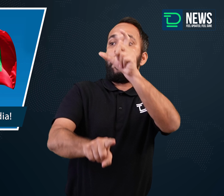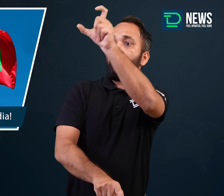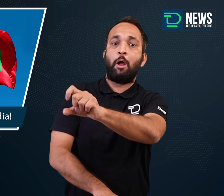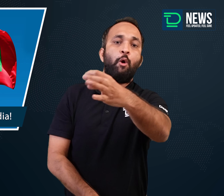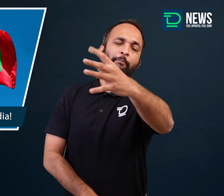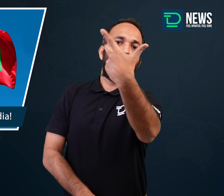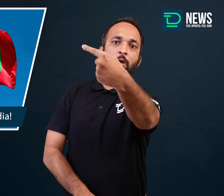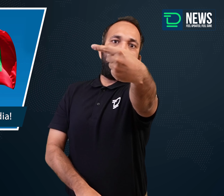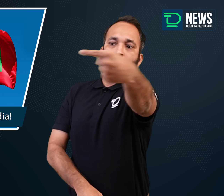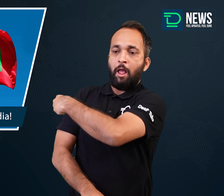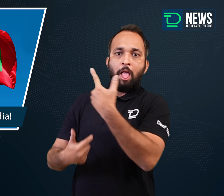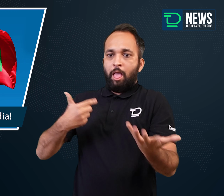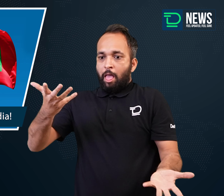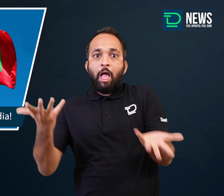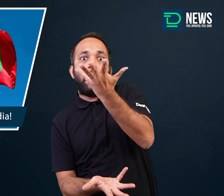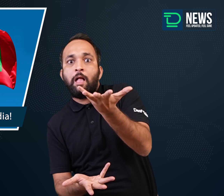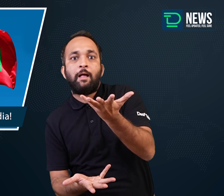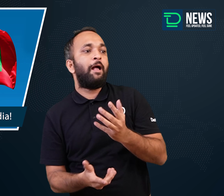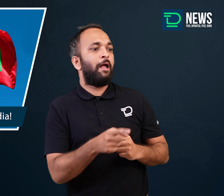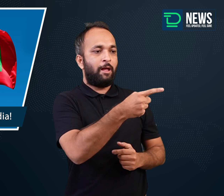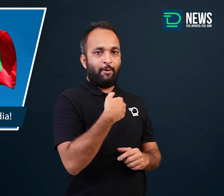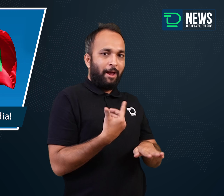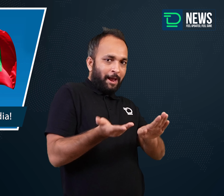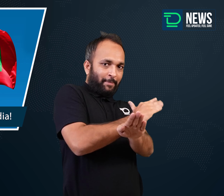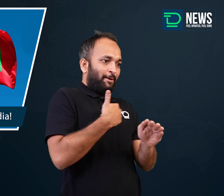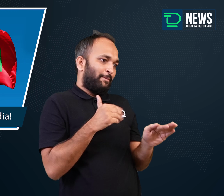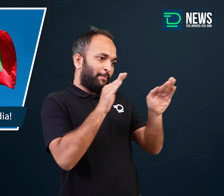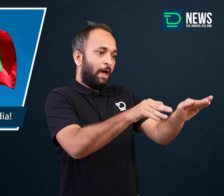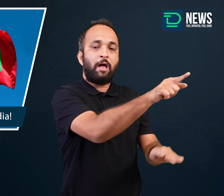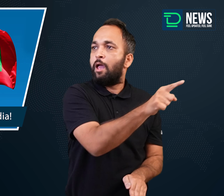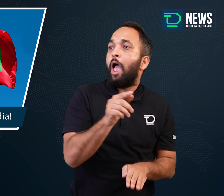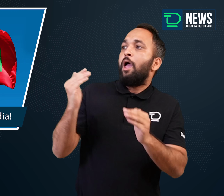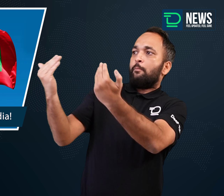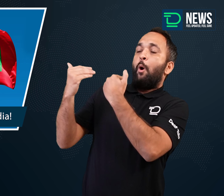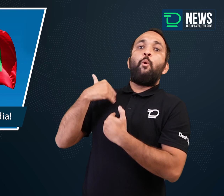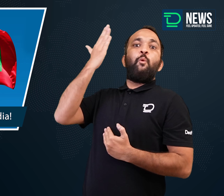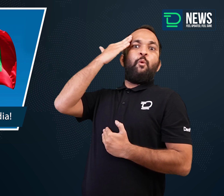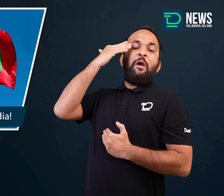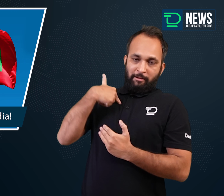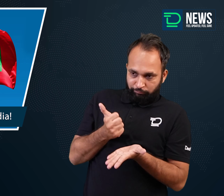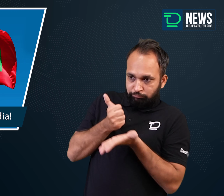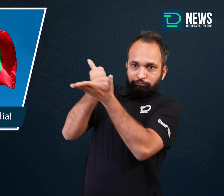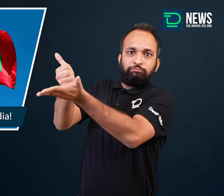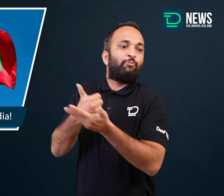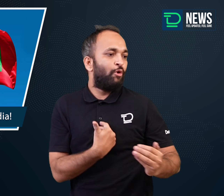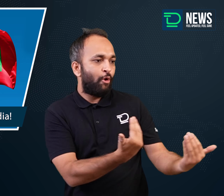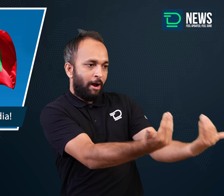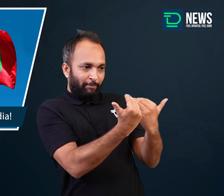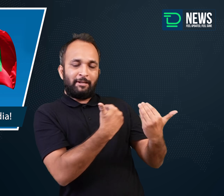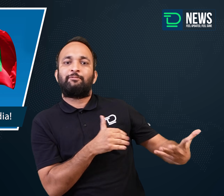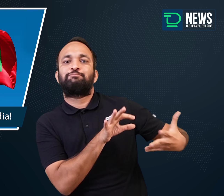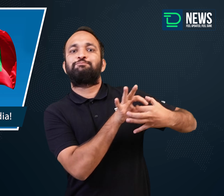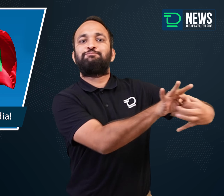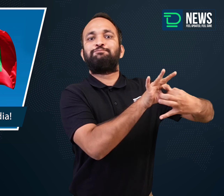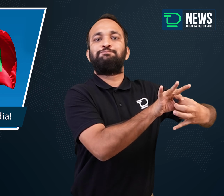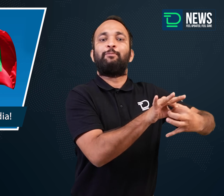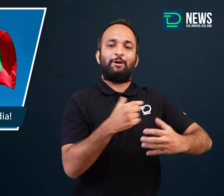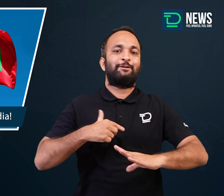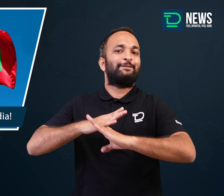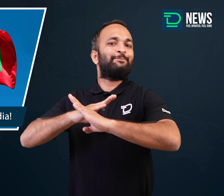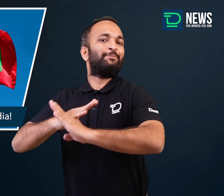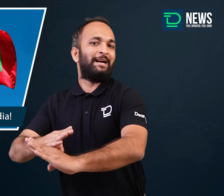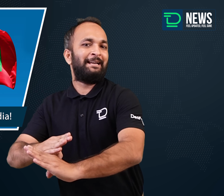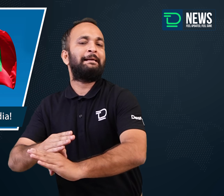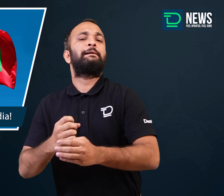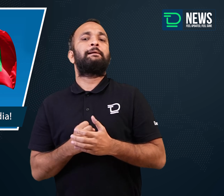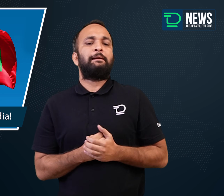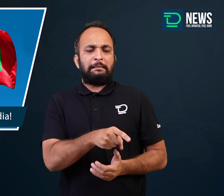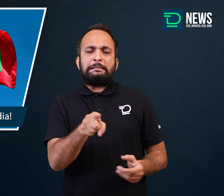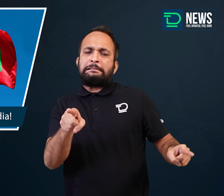Then both nations can work together for one goal.